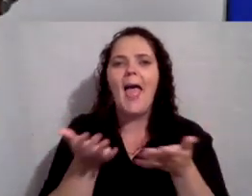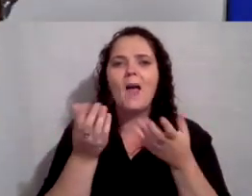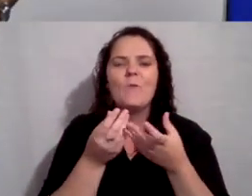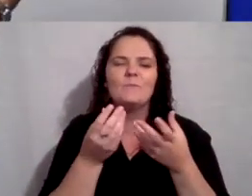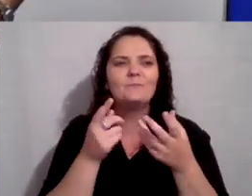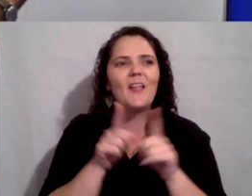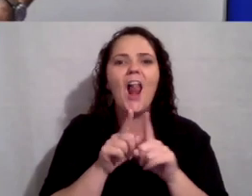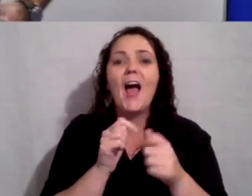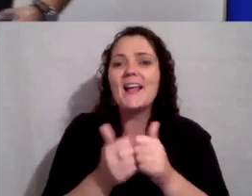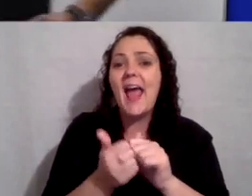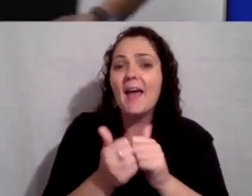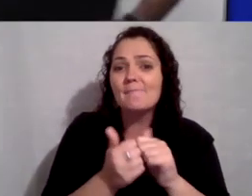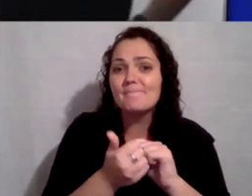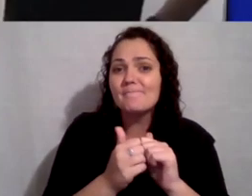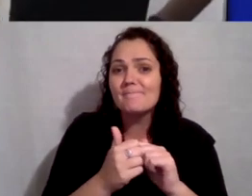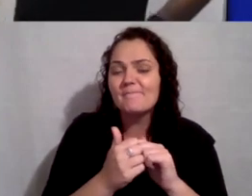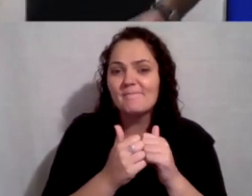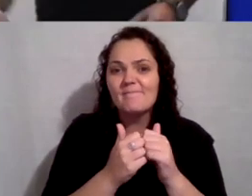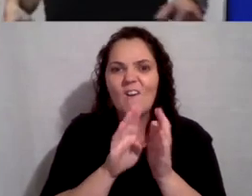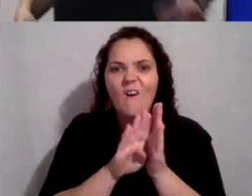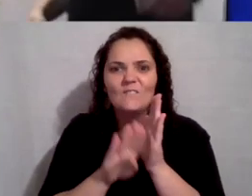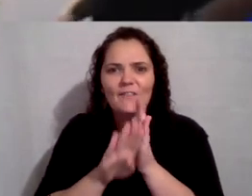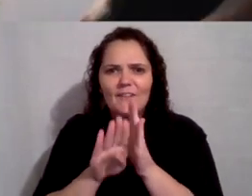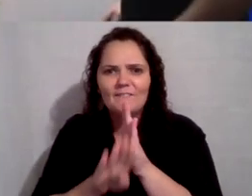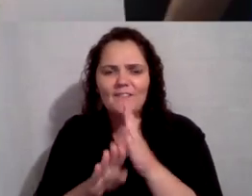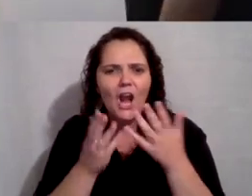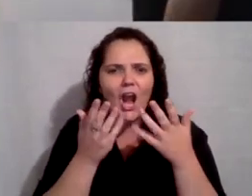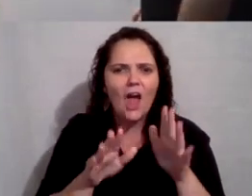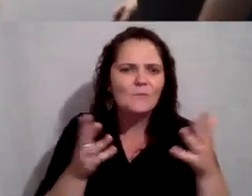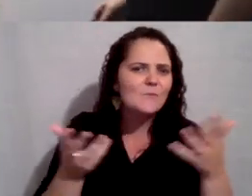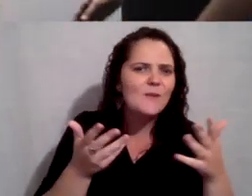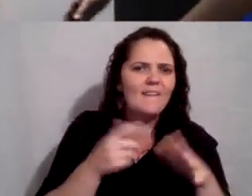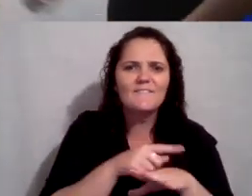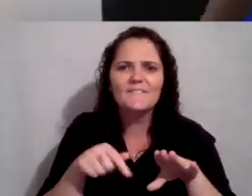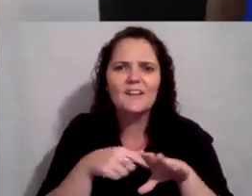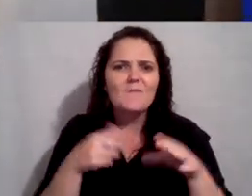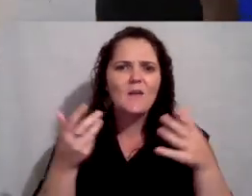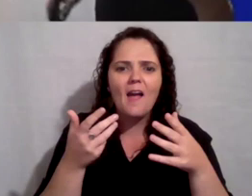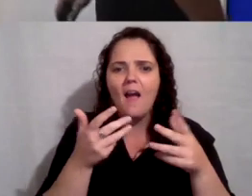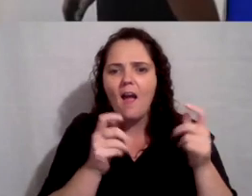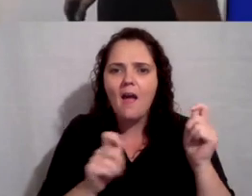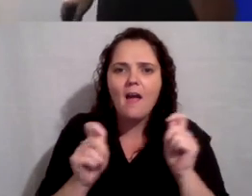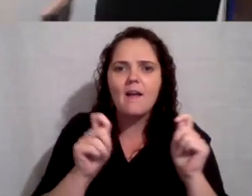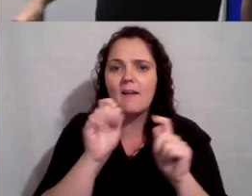that graphic game of the of the finding and losing of the form. Alright so we good there? Does that feel good y'all?